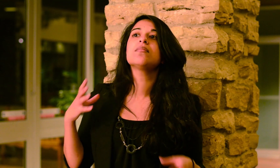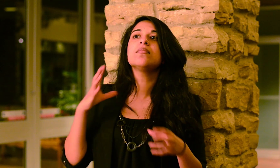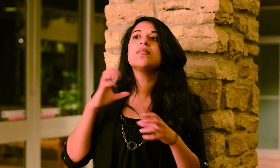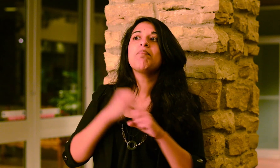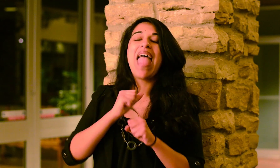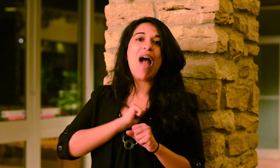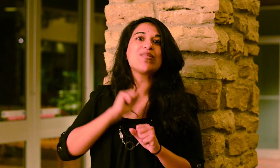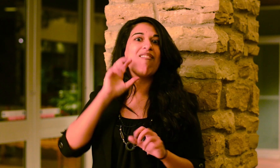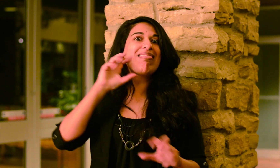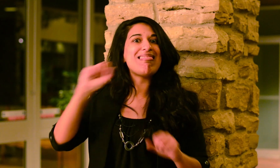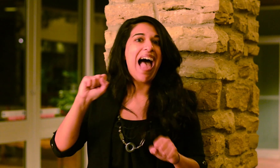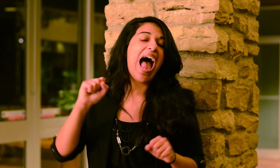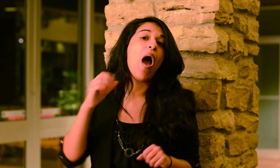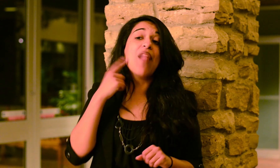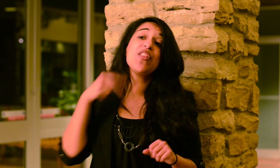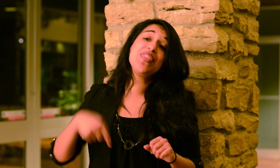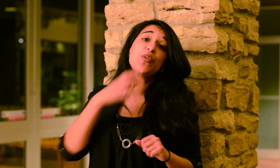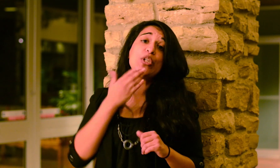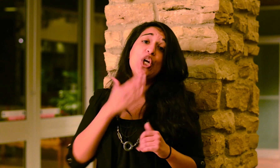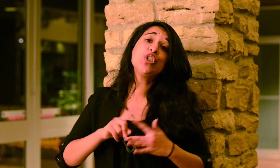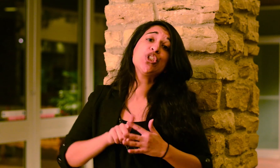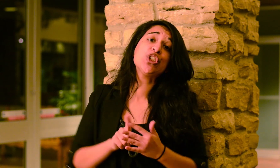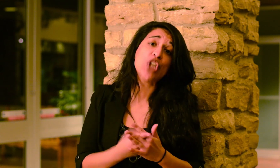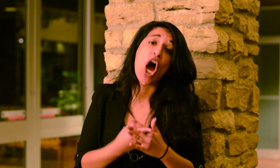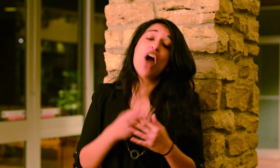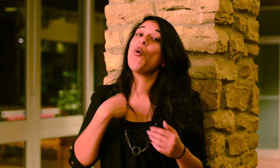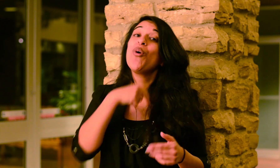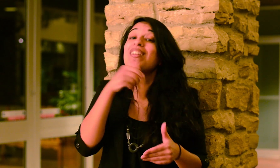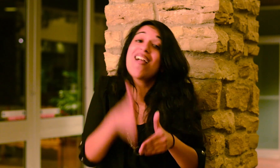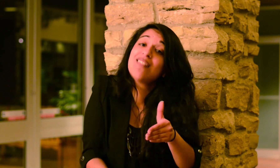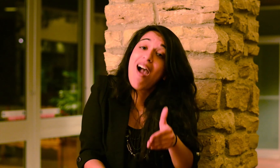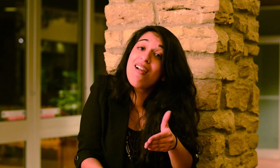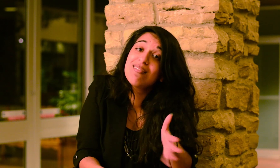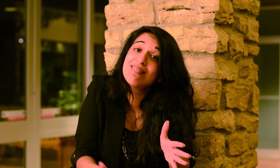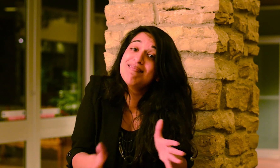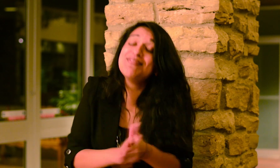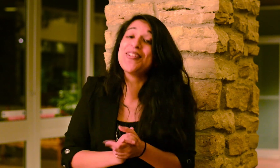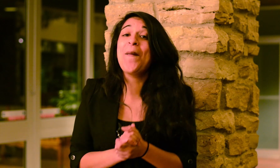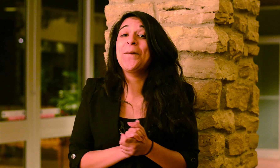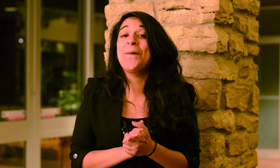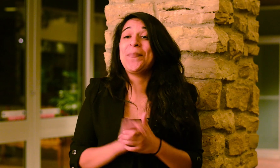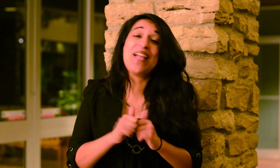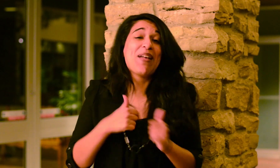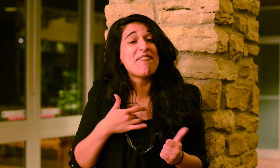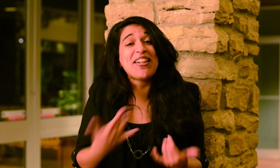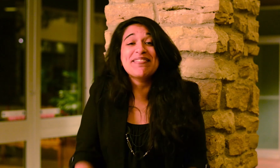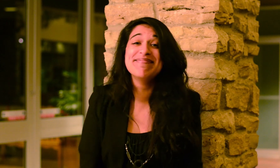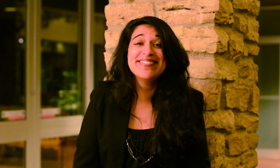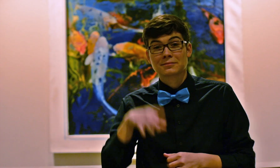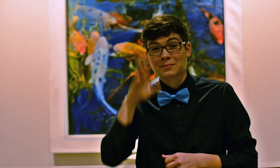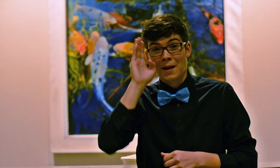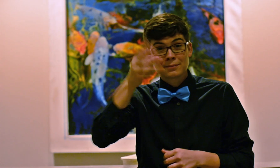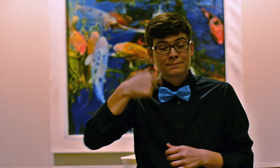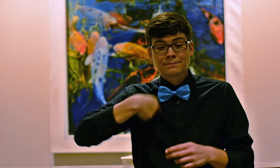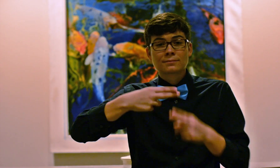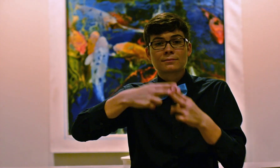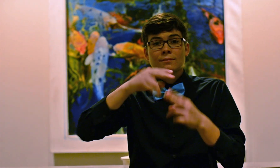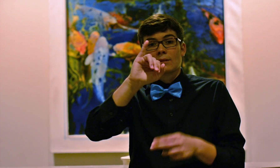make ourselves more visible. I would say this meeting was a good start. We are definitely not done. That's how I feel! [Genderqueer white presenting person, wearing a dark button up and a bright blue bow tie and rectangular glasses]